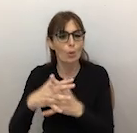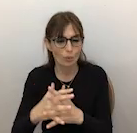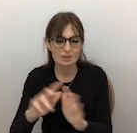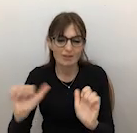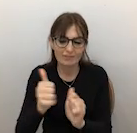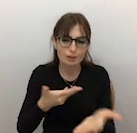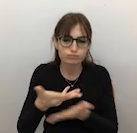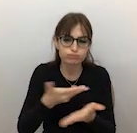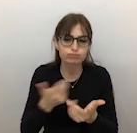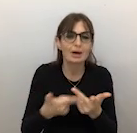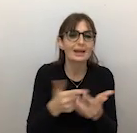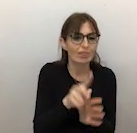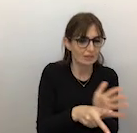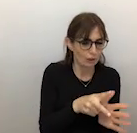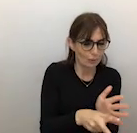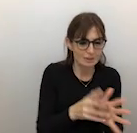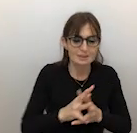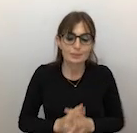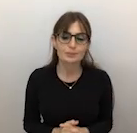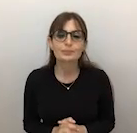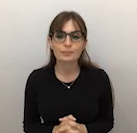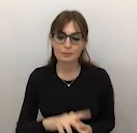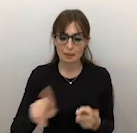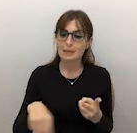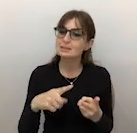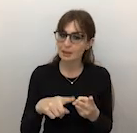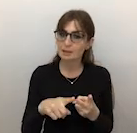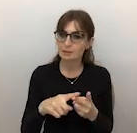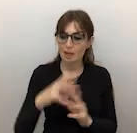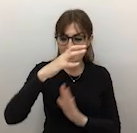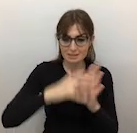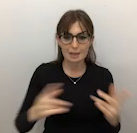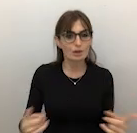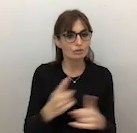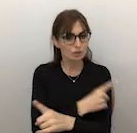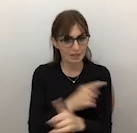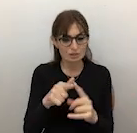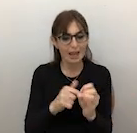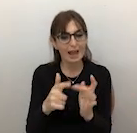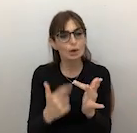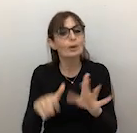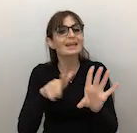We have discussed these in other parts of this series. Second, a statement of changes in equity.